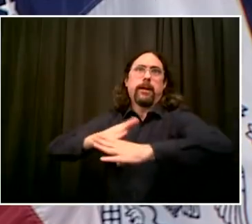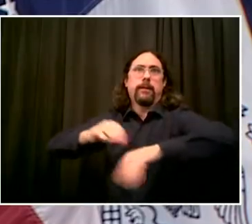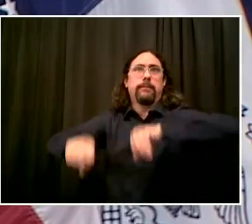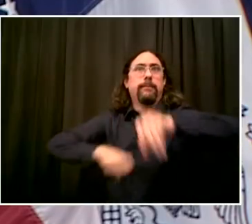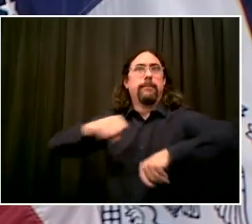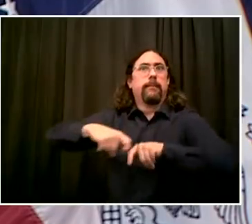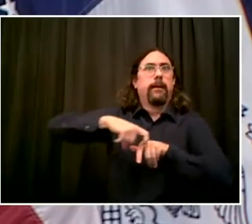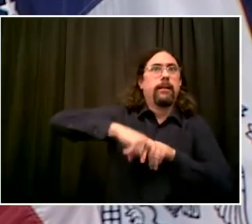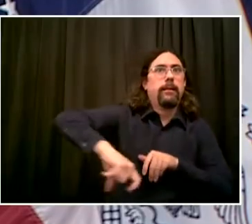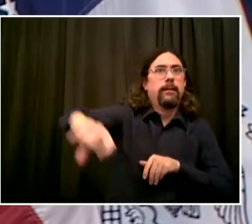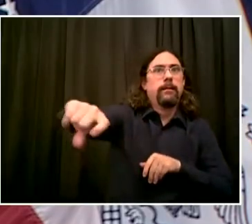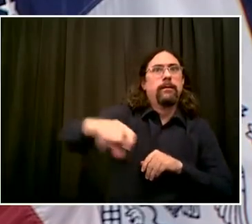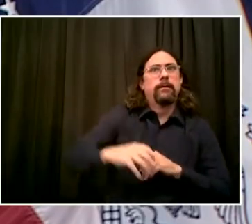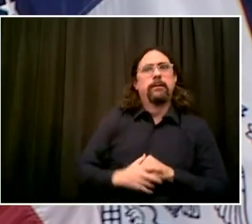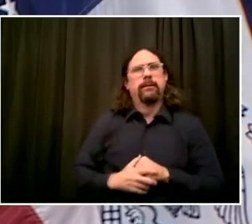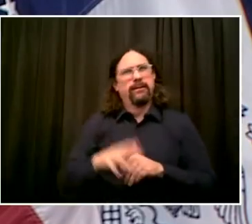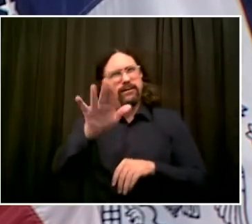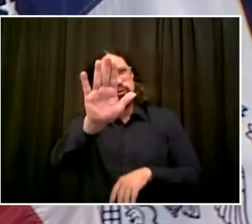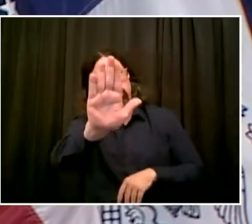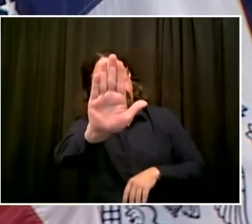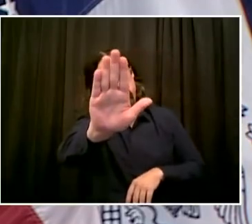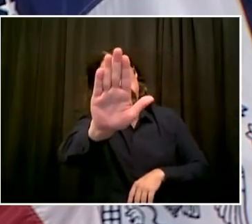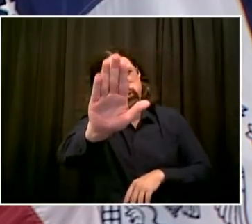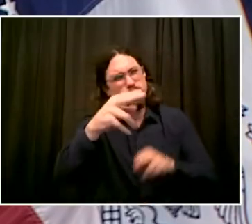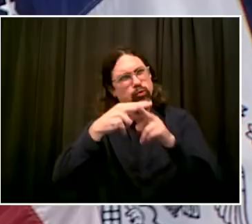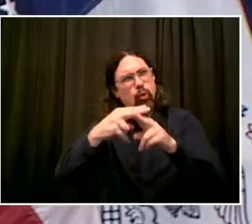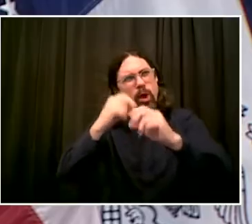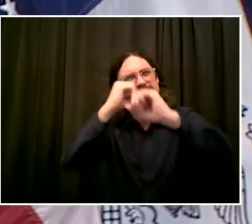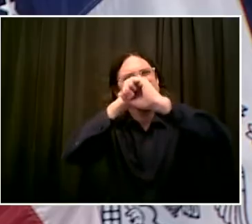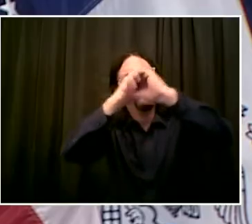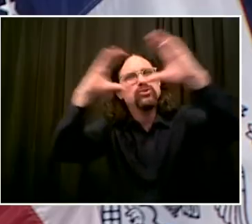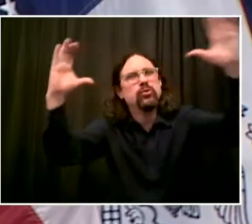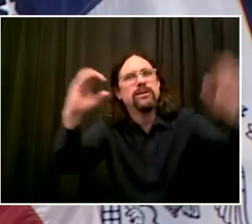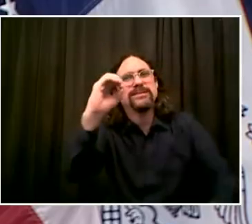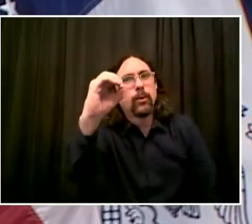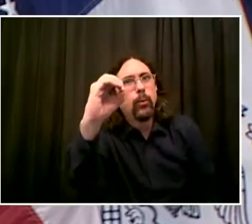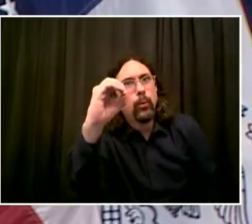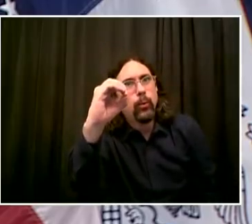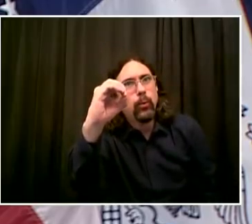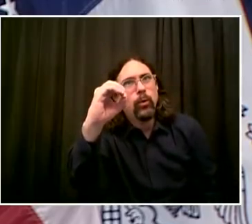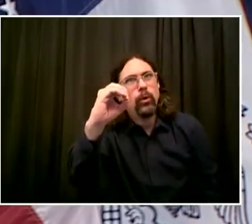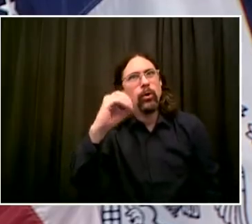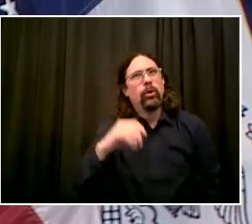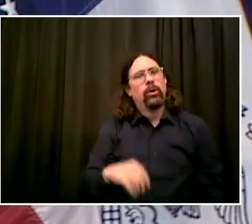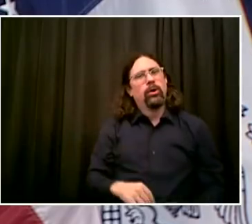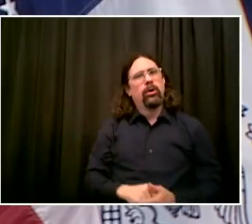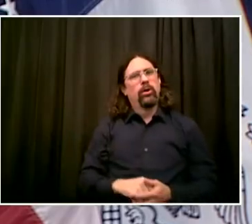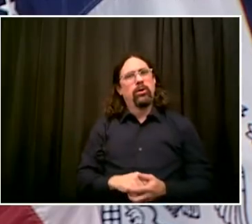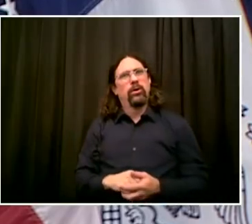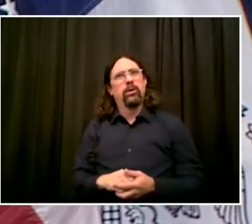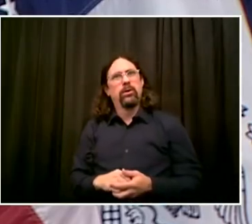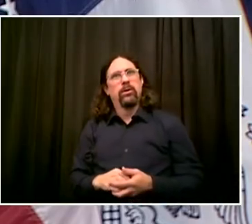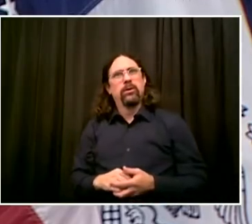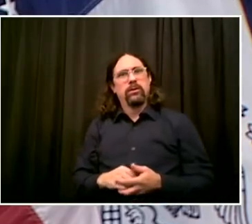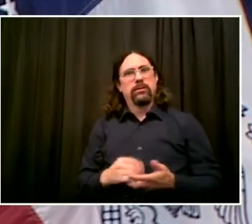THE FIRST POLICE COMMISSIONER, NYPD HAS BEEN ESSENTIAL. THEY BELIEVE IN IT, THEY PUT A HUGE AMOUNT OF ENERGYI NTO IT. WE ALL HAVE TO DO BETTER. THERE'S MREO TO DO . I OND'DOT UB T